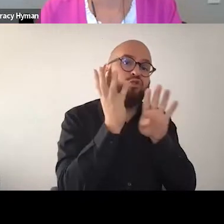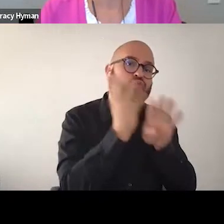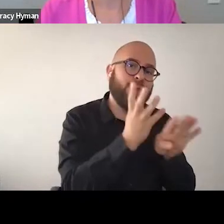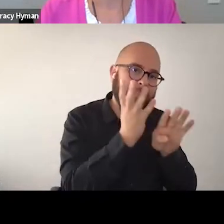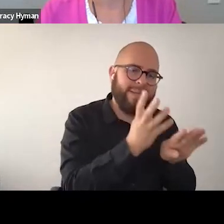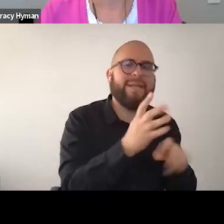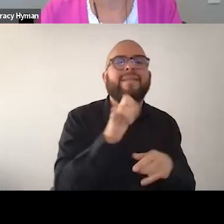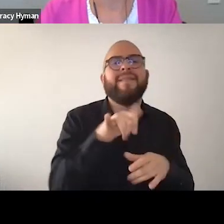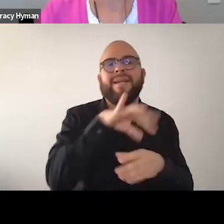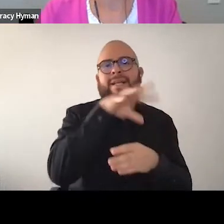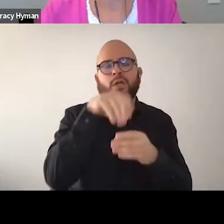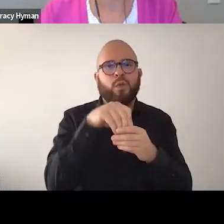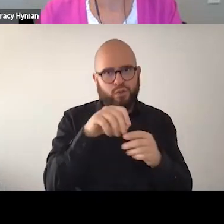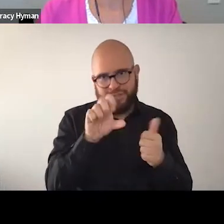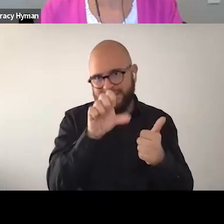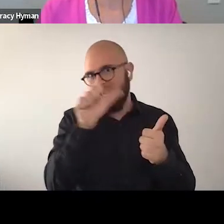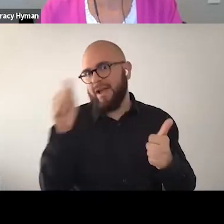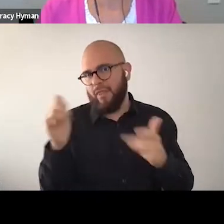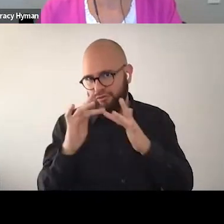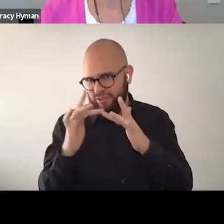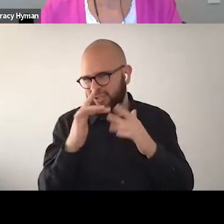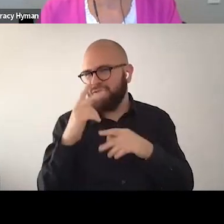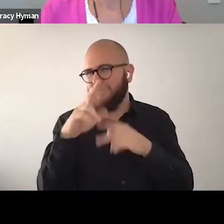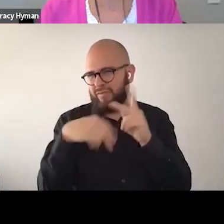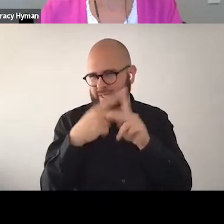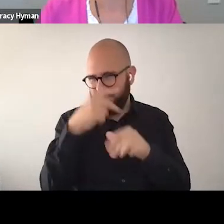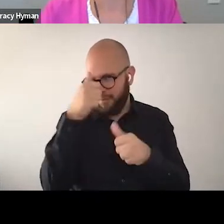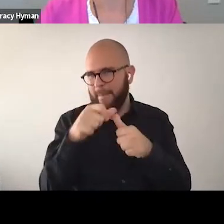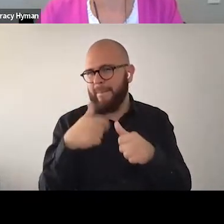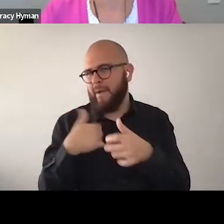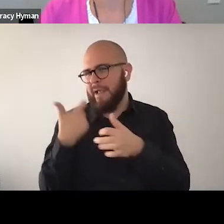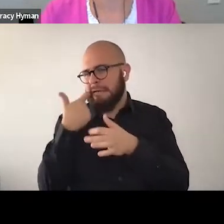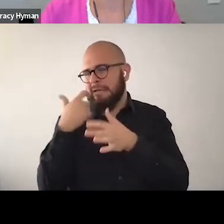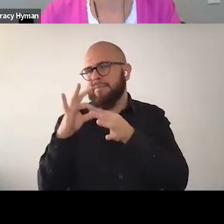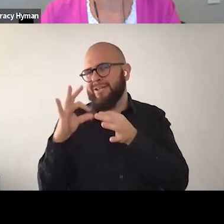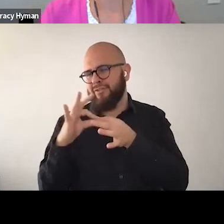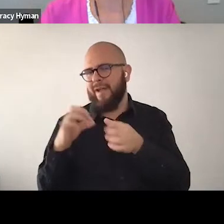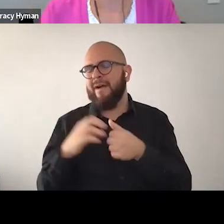other digital use types also can be bought in those length.